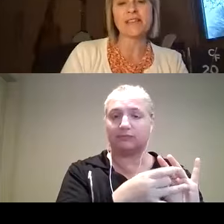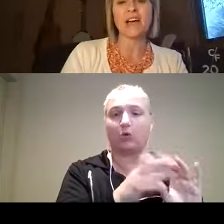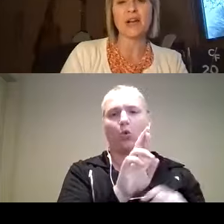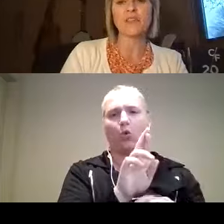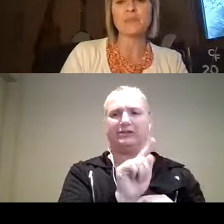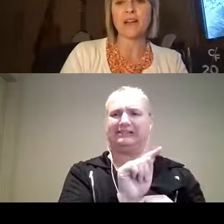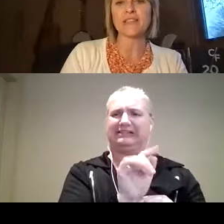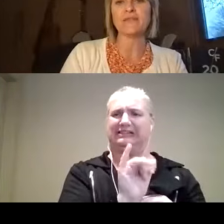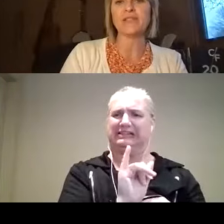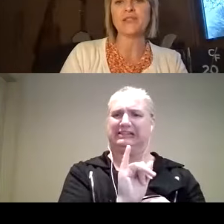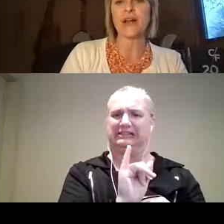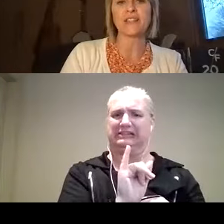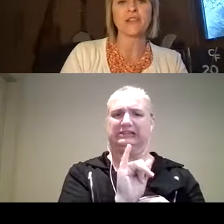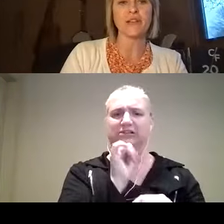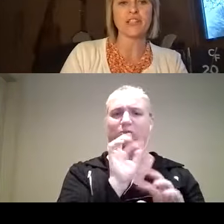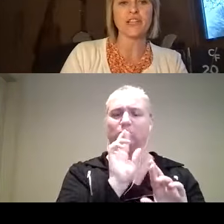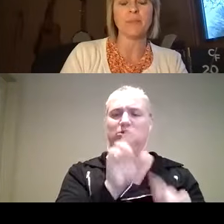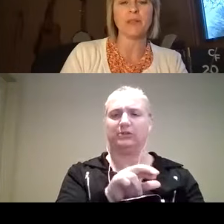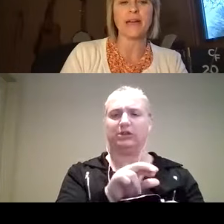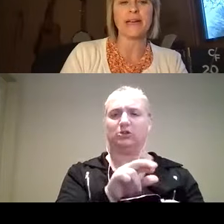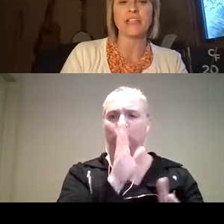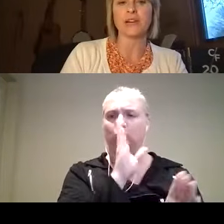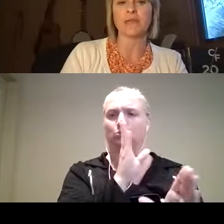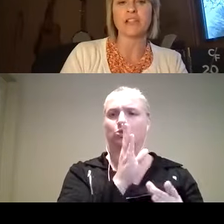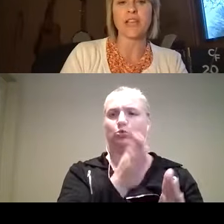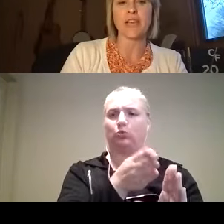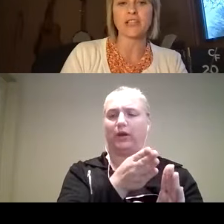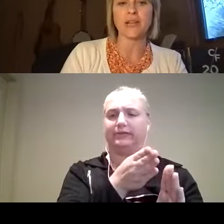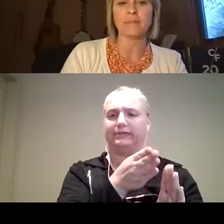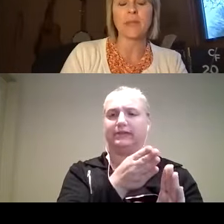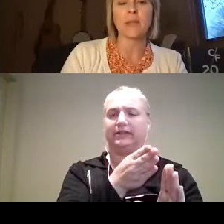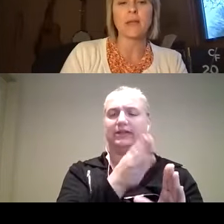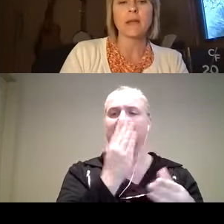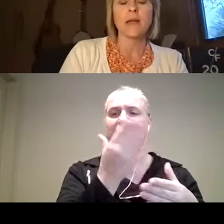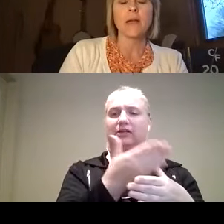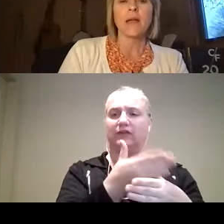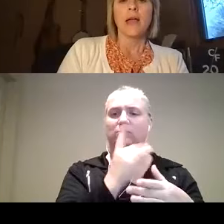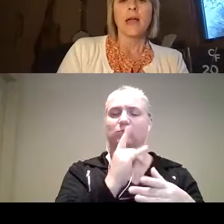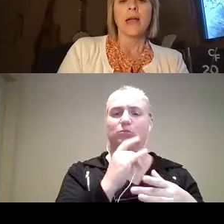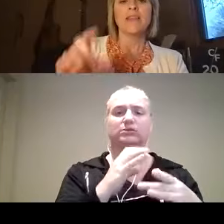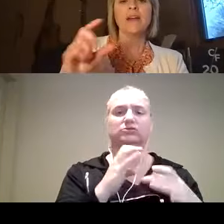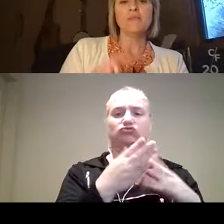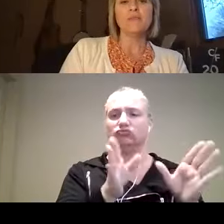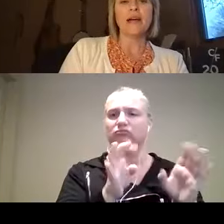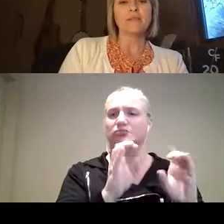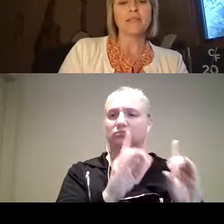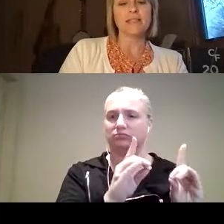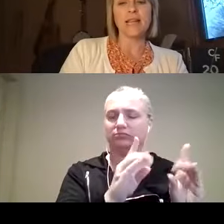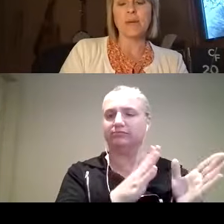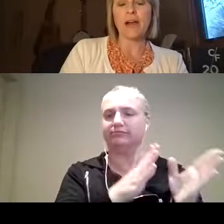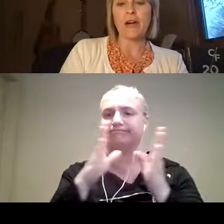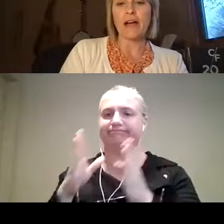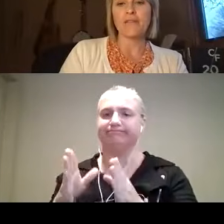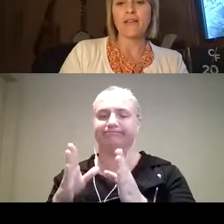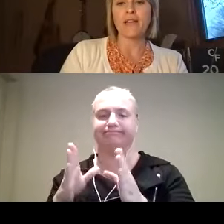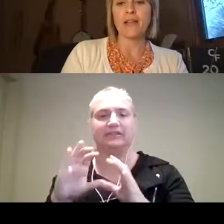unresponsive to direct intervention applied in general education. And then we moved down to the second paragraph.